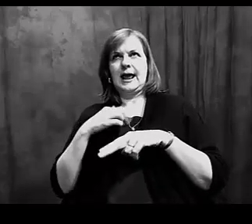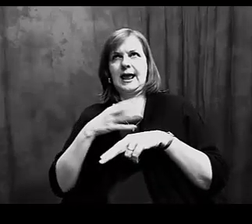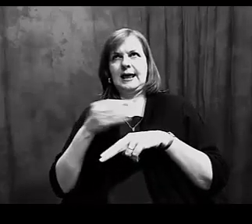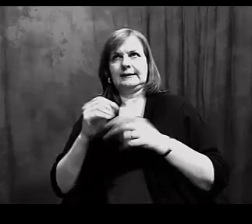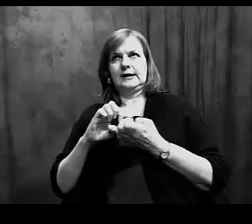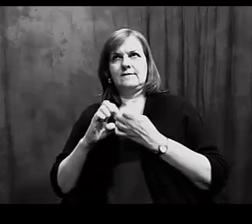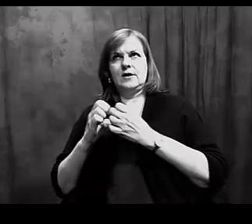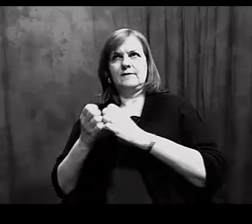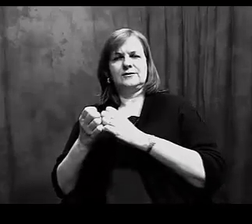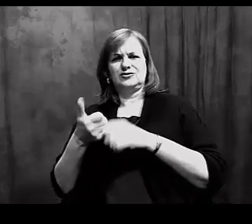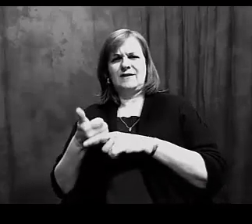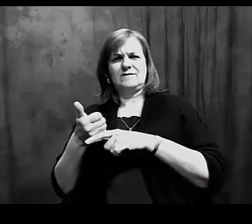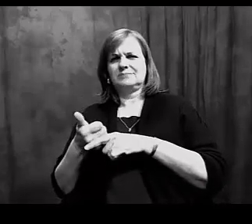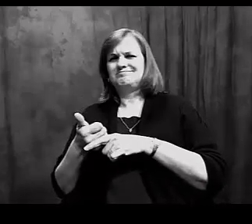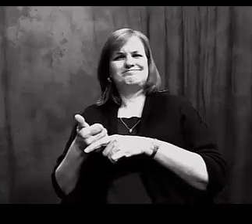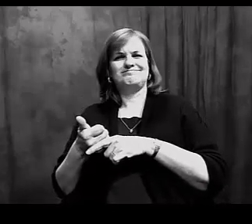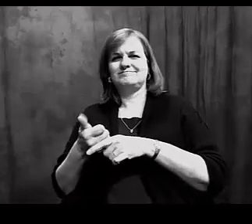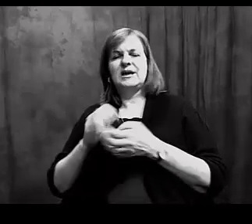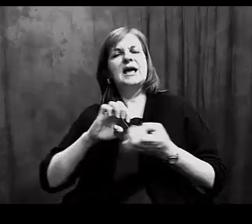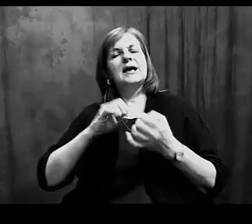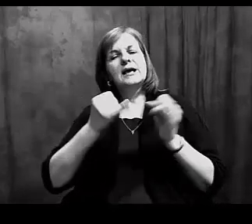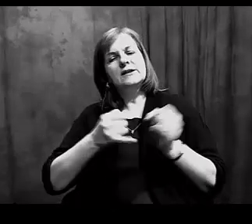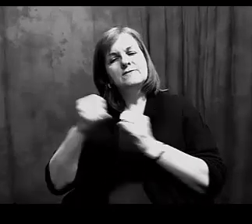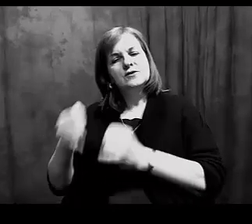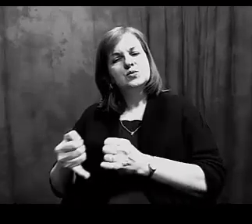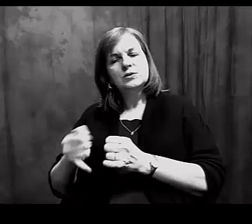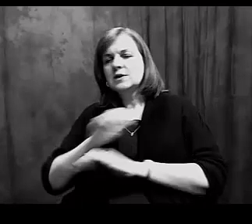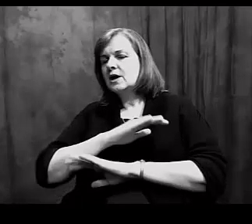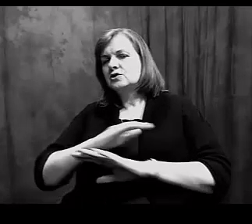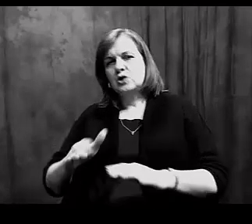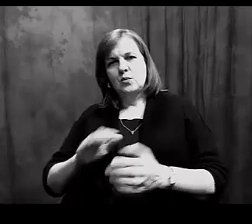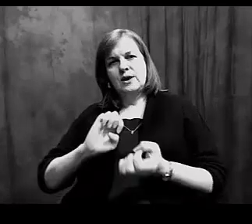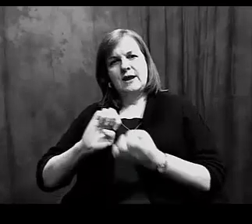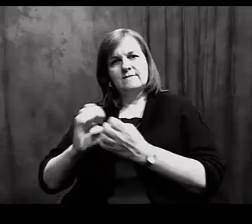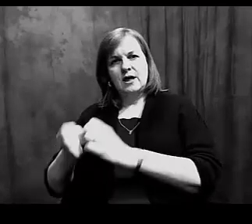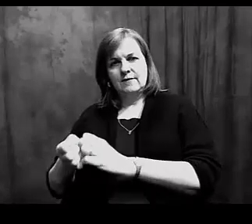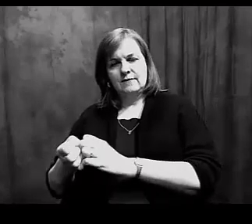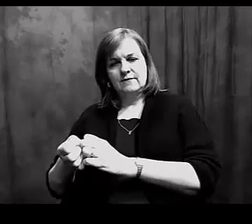that you can evolve you can't!! individuals do not evolve!